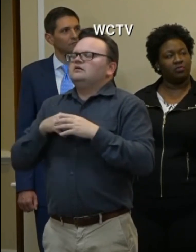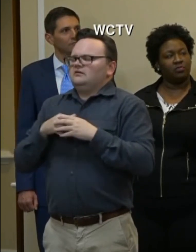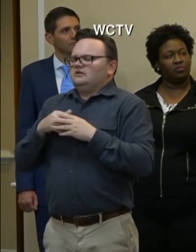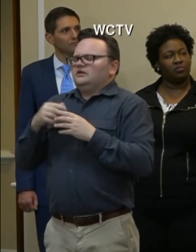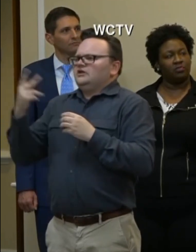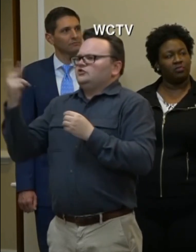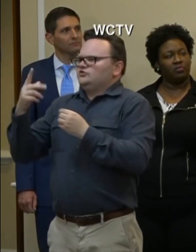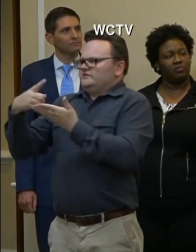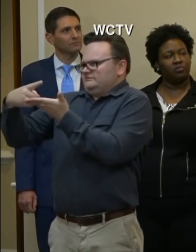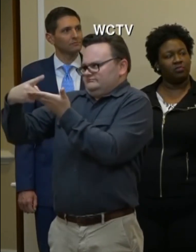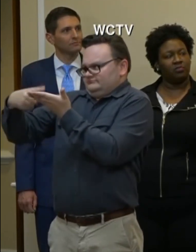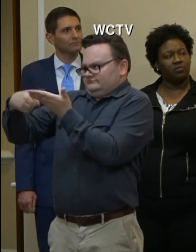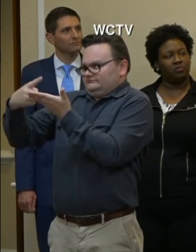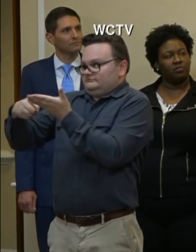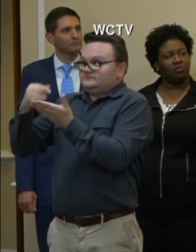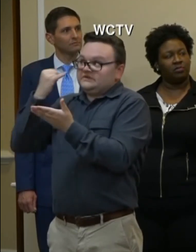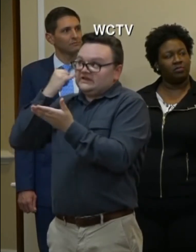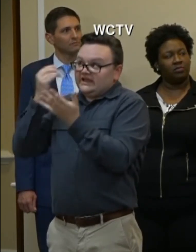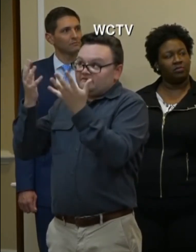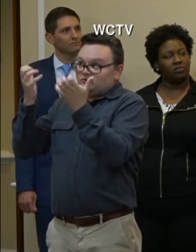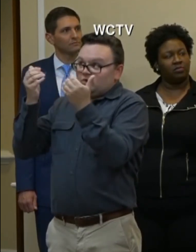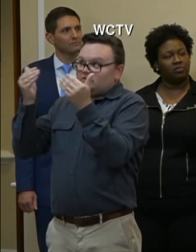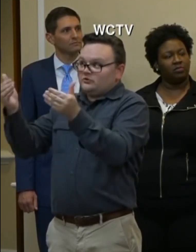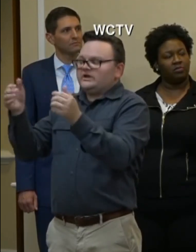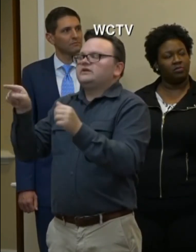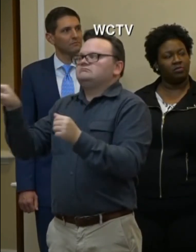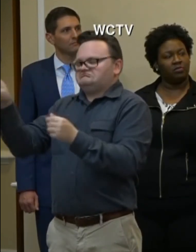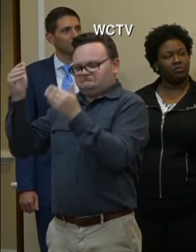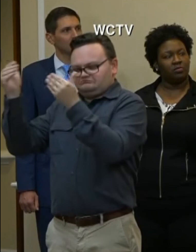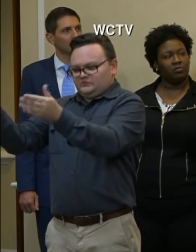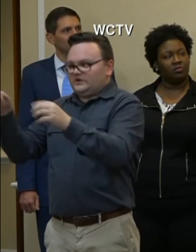to take that that type of action he I don't know if he's put it out yet but if